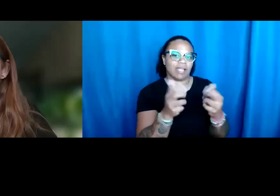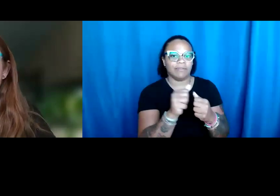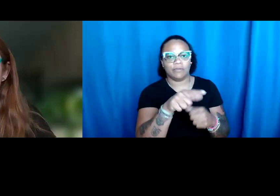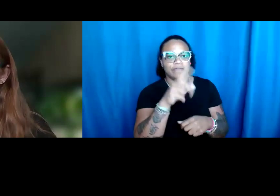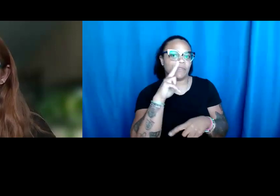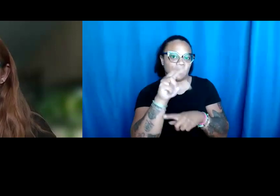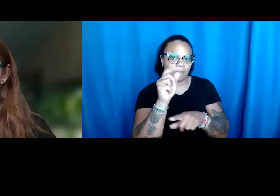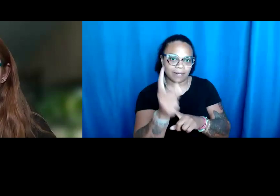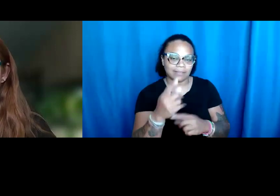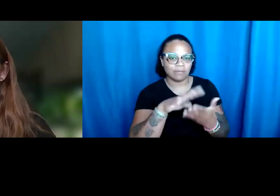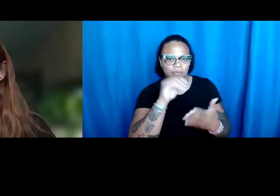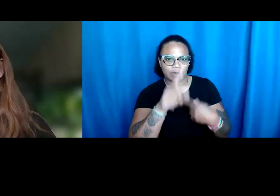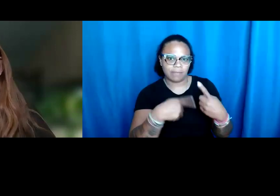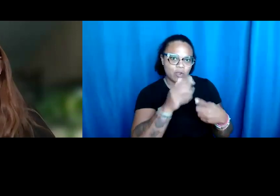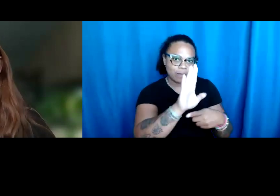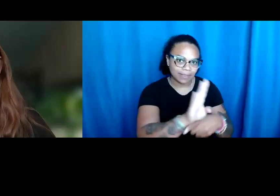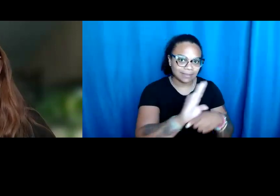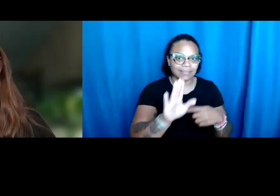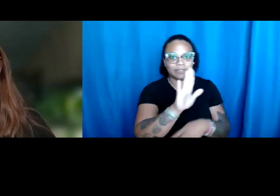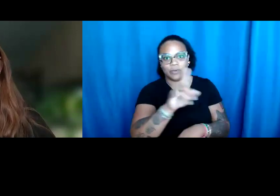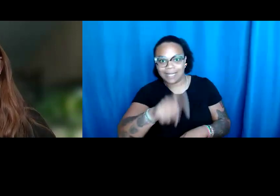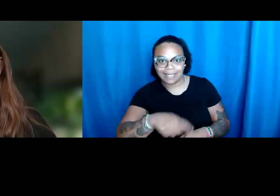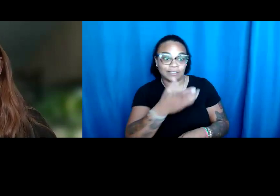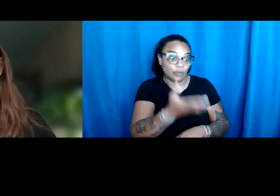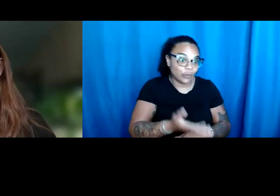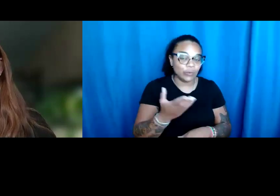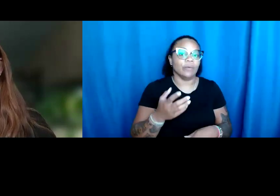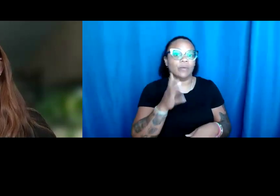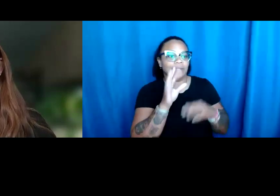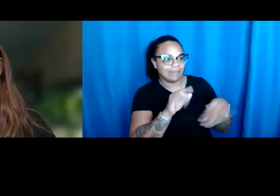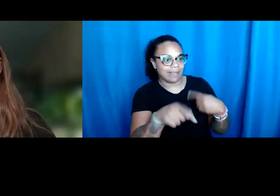And we tell you a little bit more about our products and offerings.